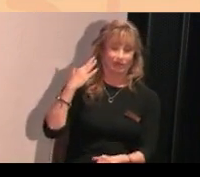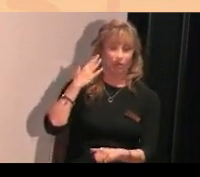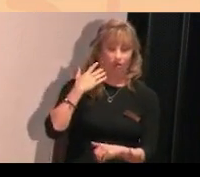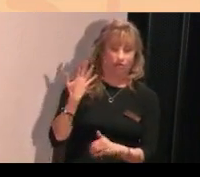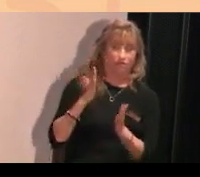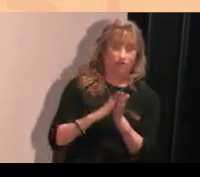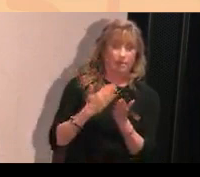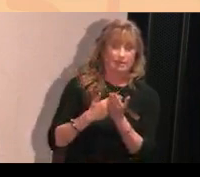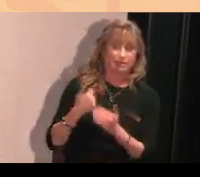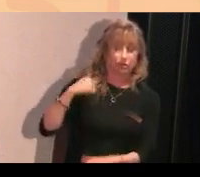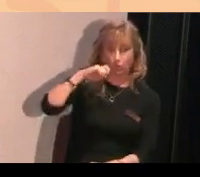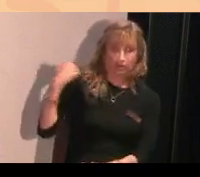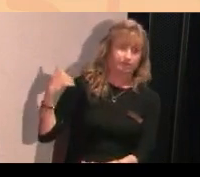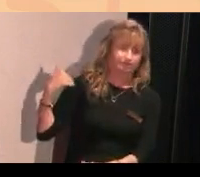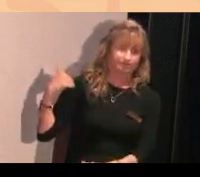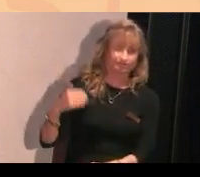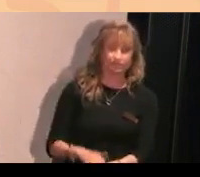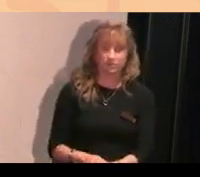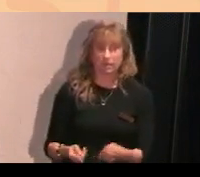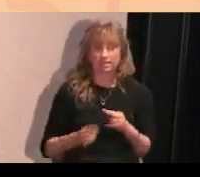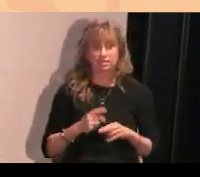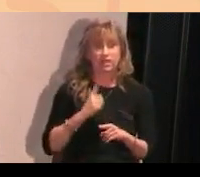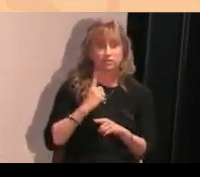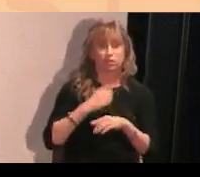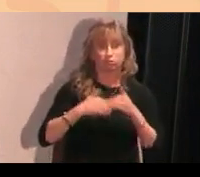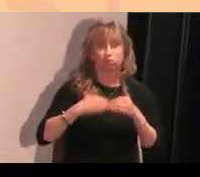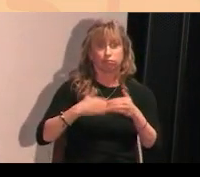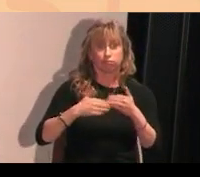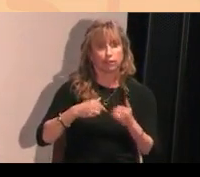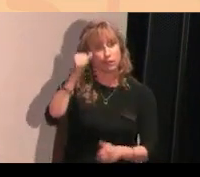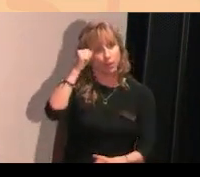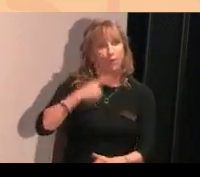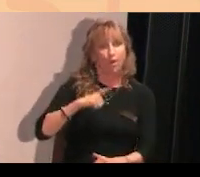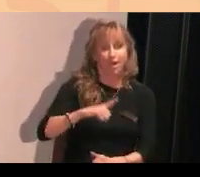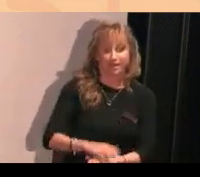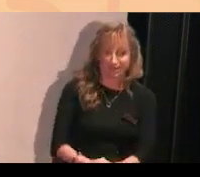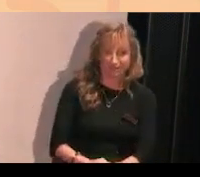minutes left so if I speed up really fast at the end you'll know running out of time